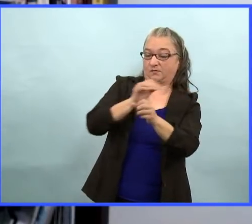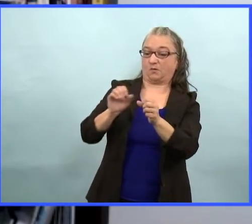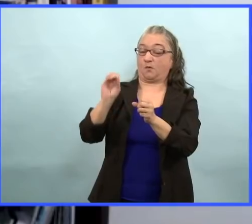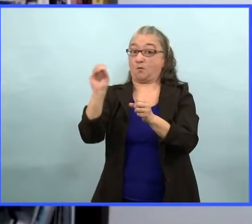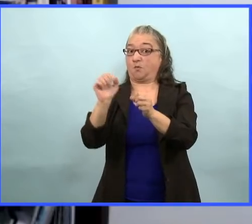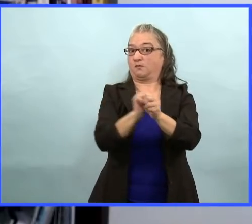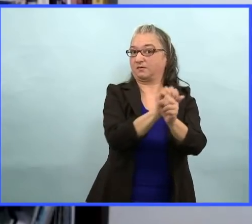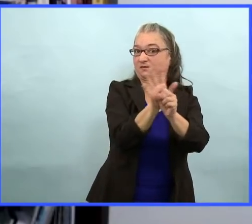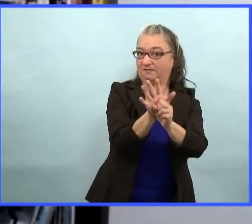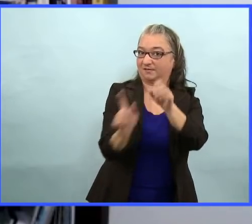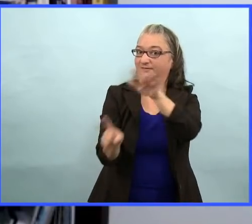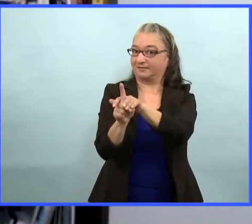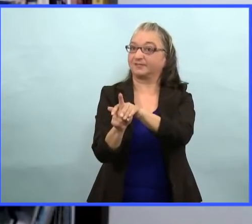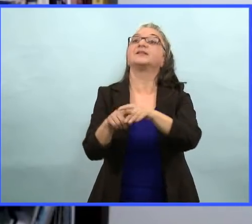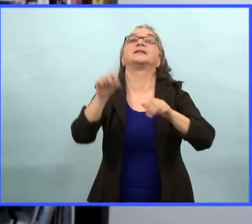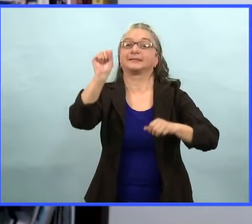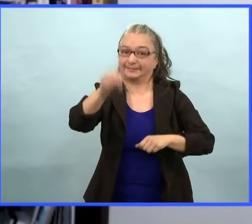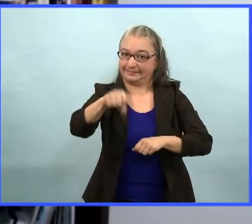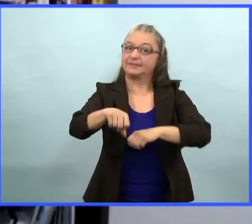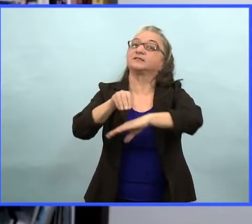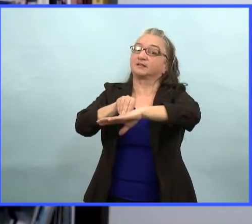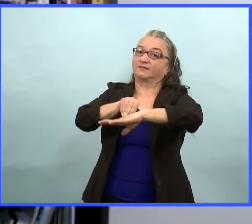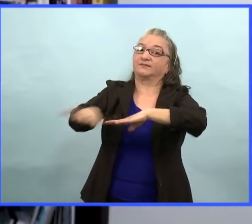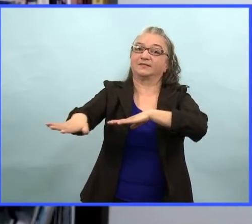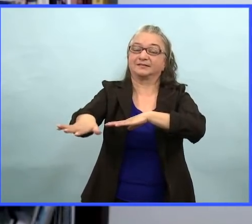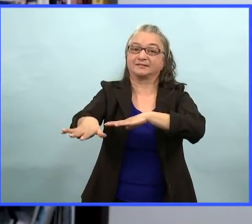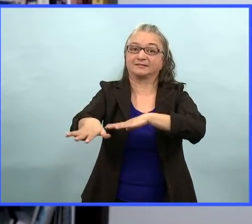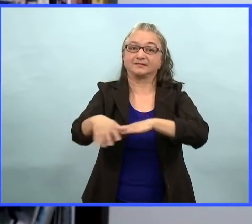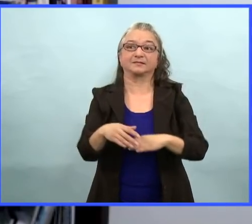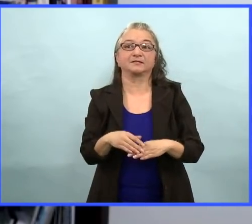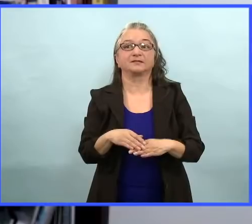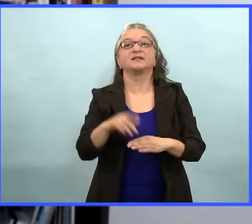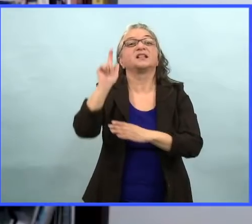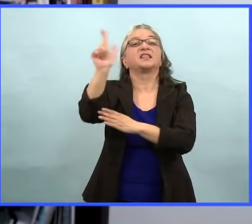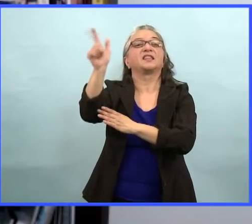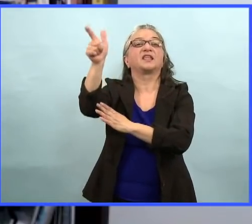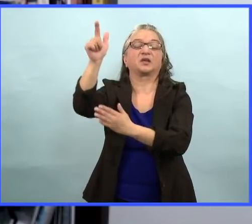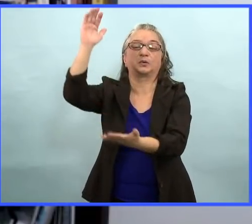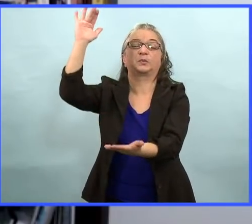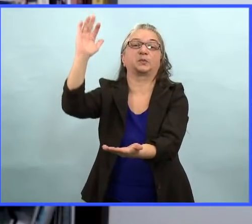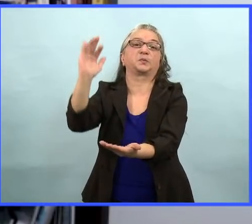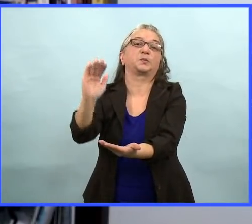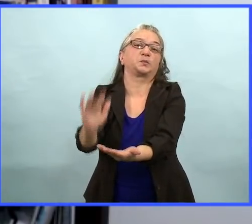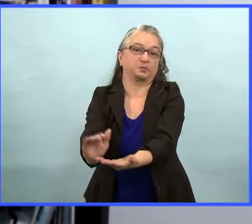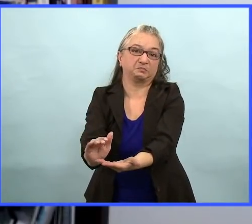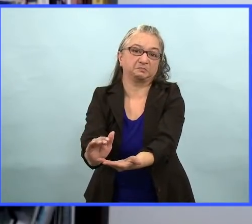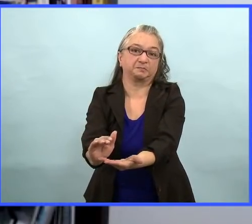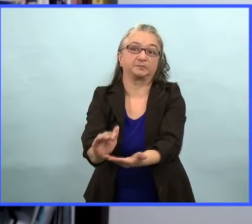it did decrease over time however currently data on the effectiveness and safety of a